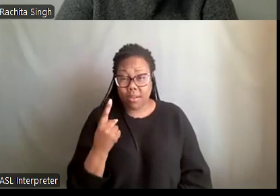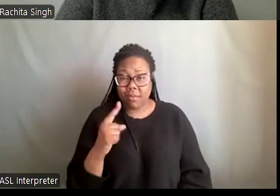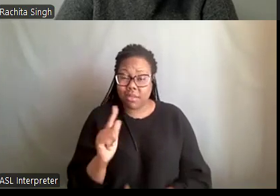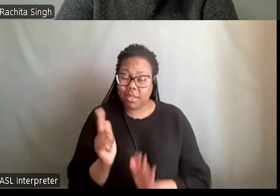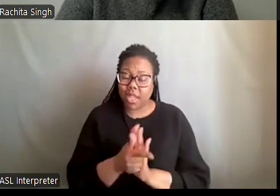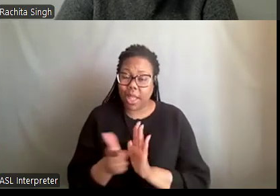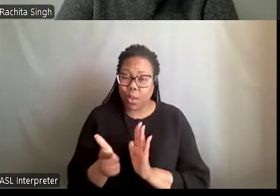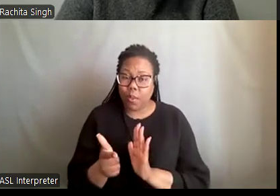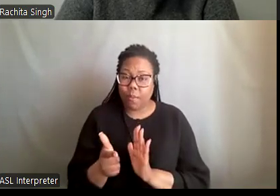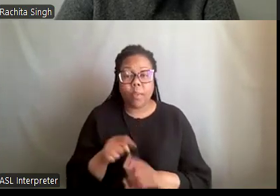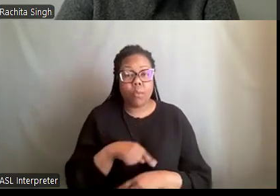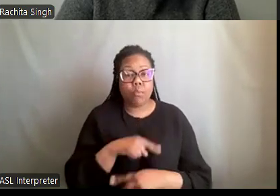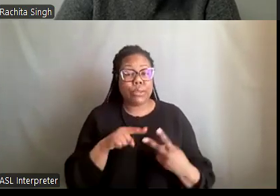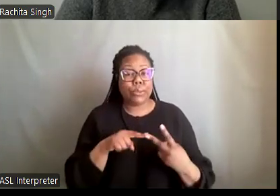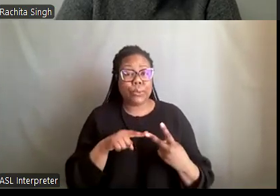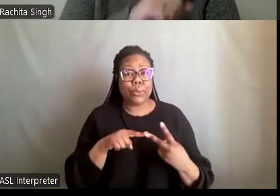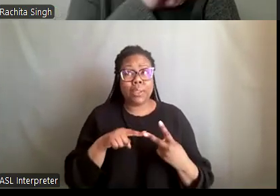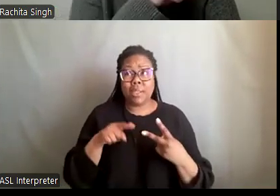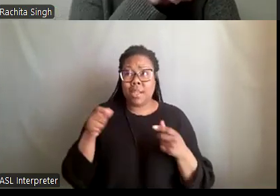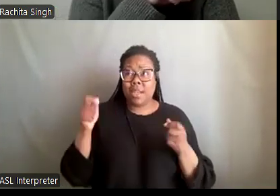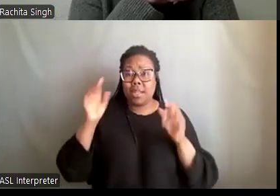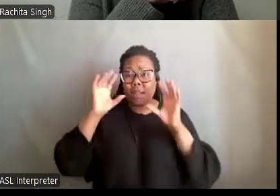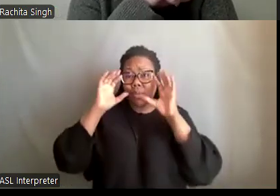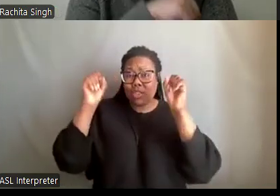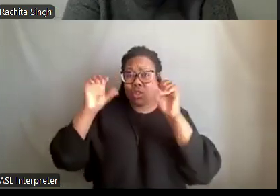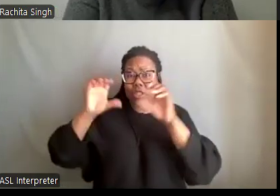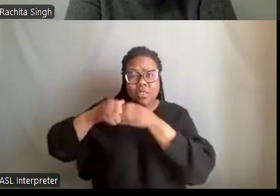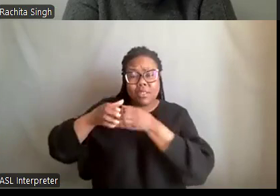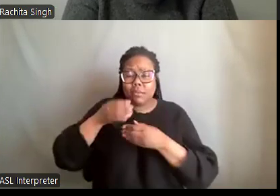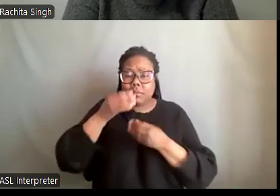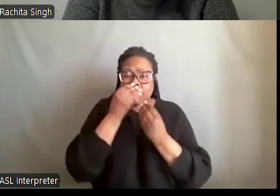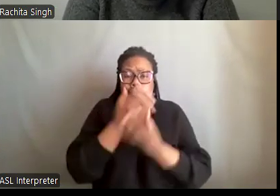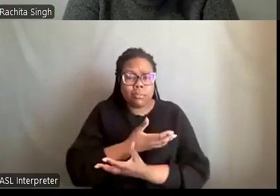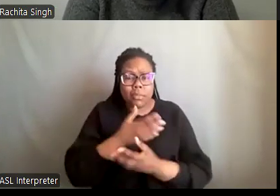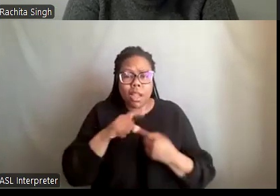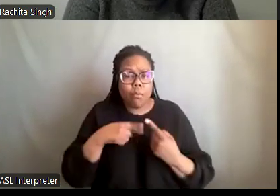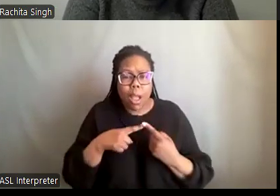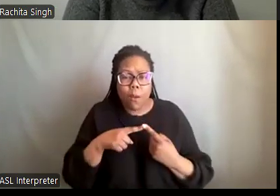And one that's illegal. But this administration doesn't